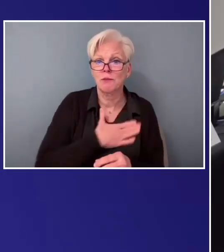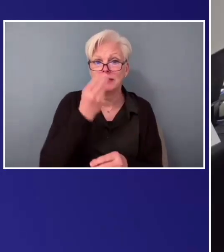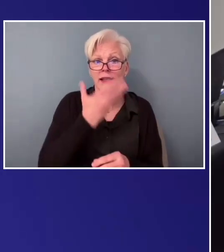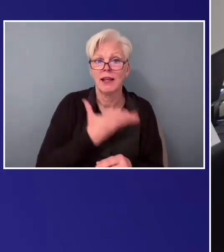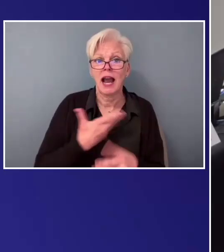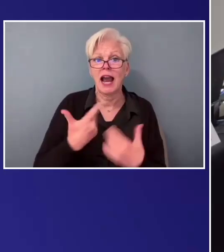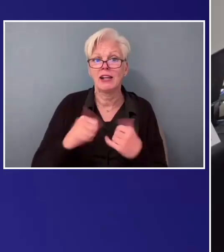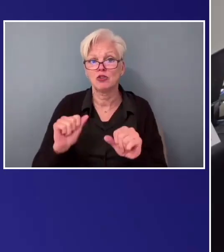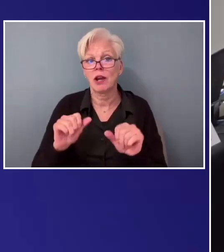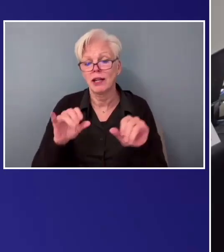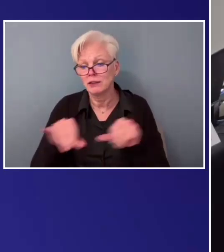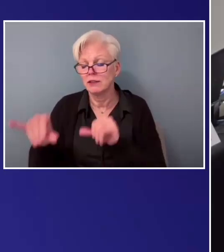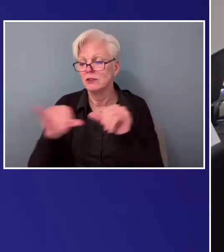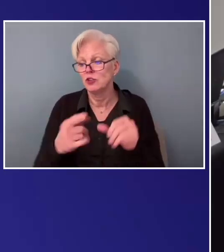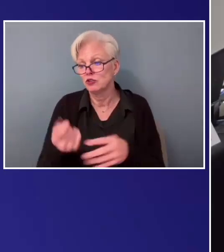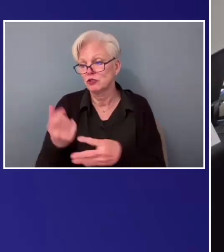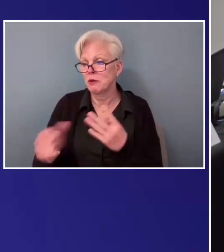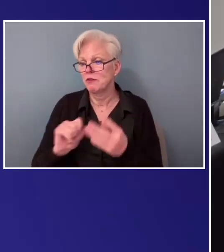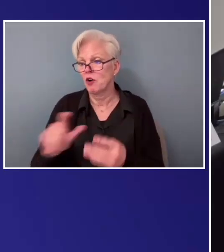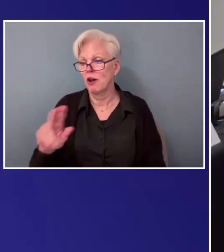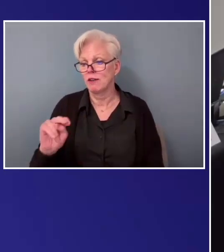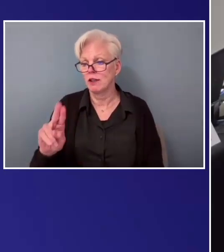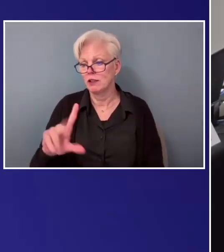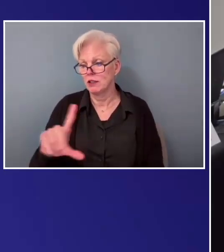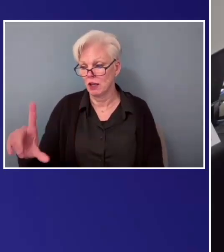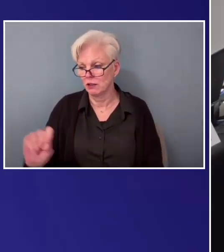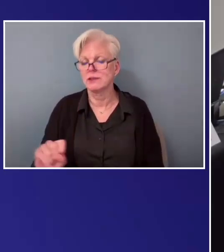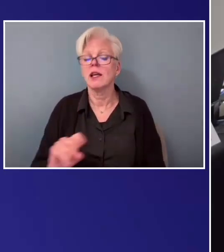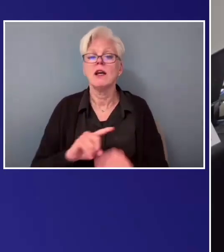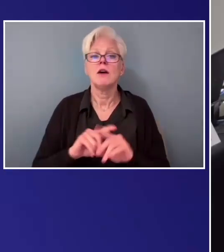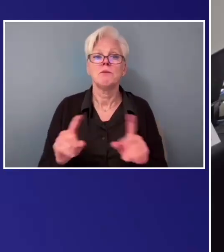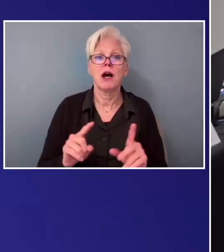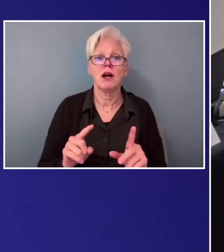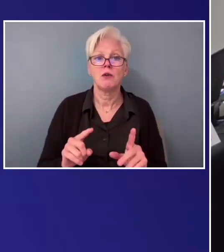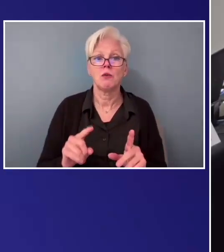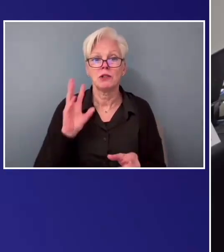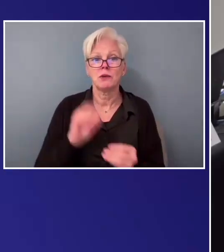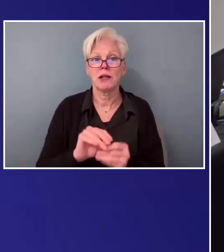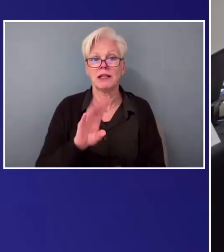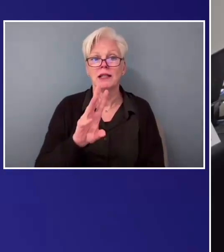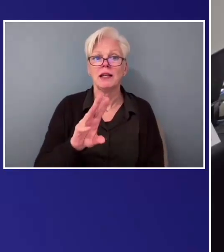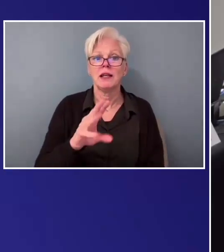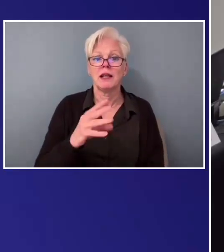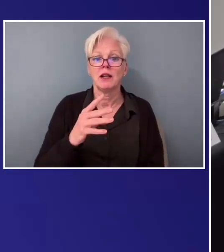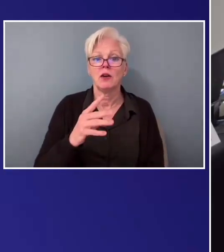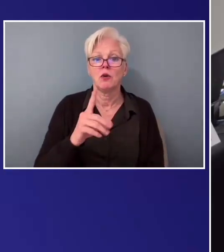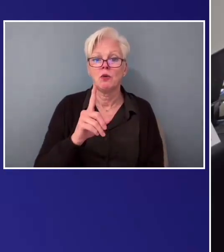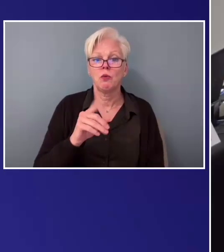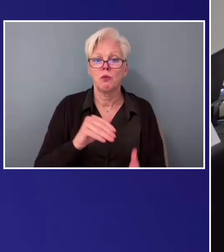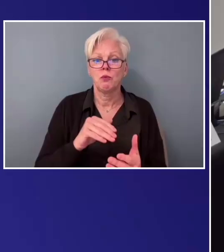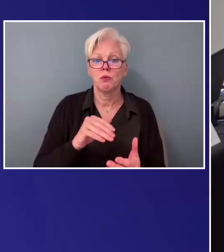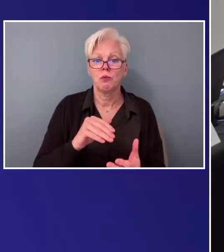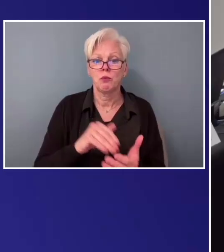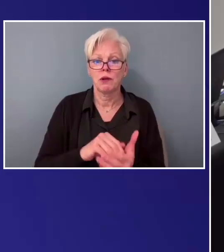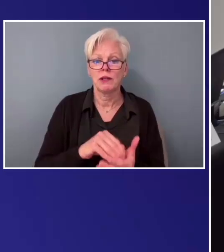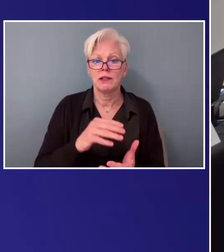this to remove all of the nulls, but we're talking about 1,600 -- 1,658 -- sorry, I should go the other